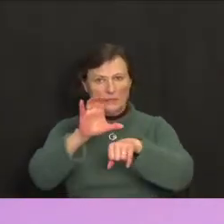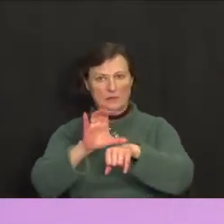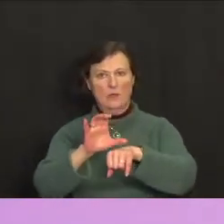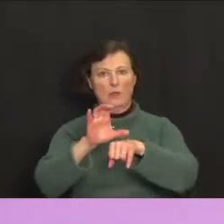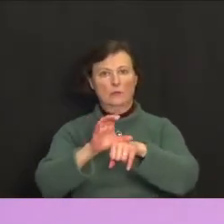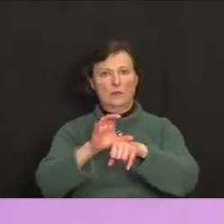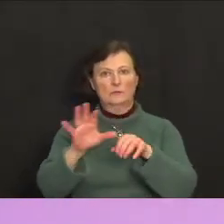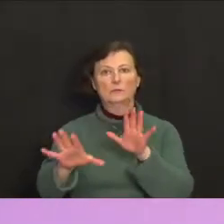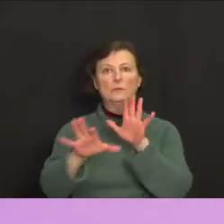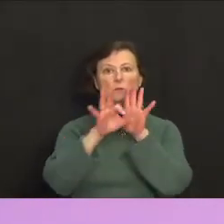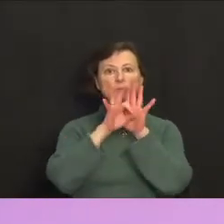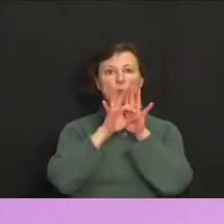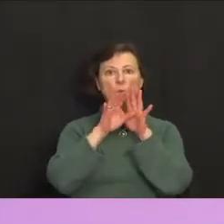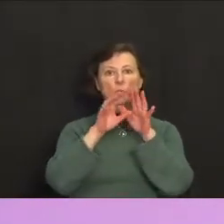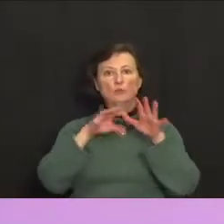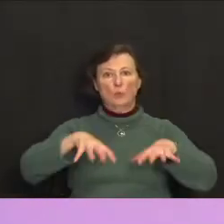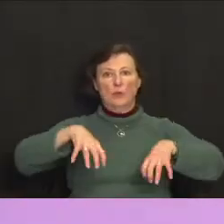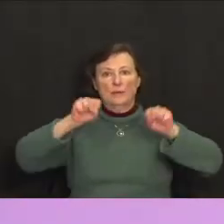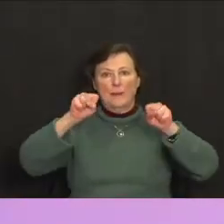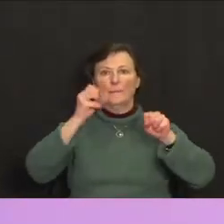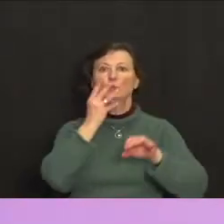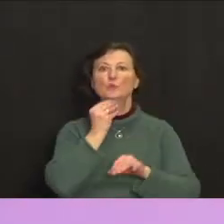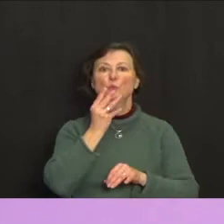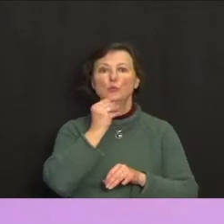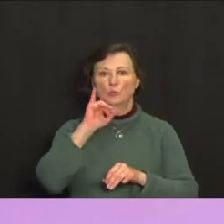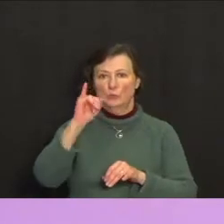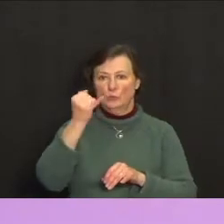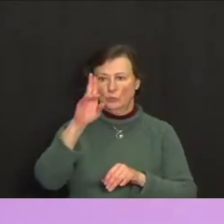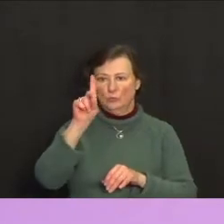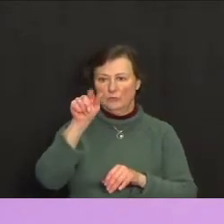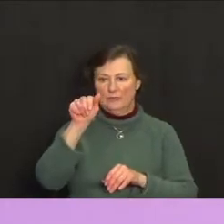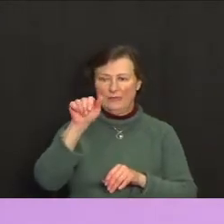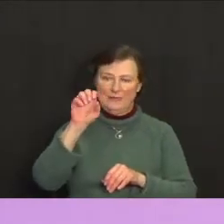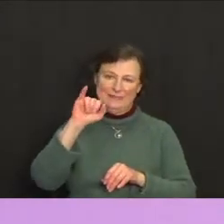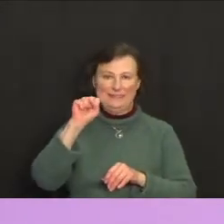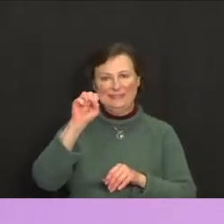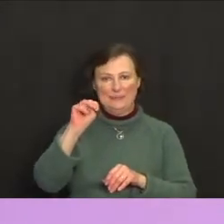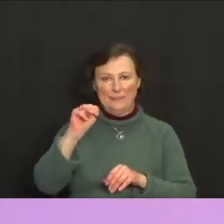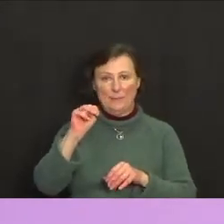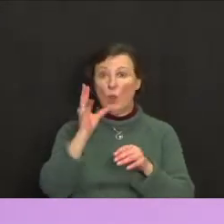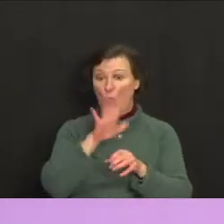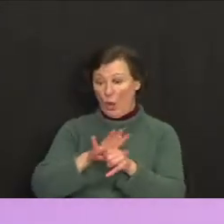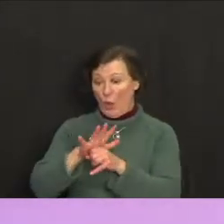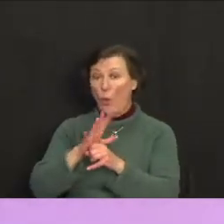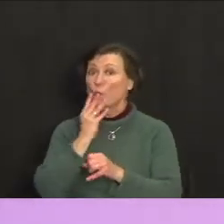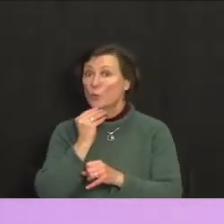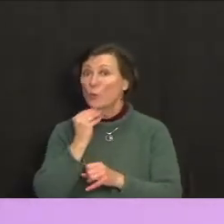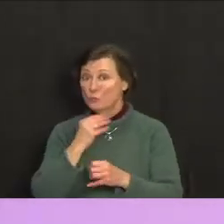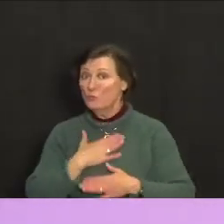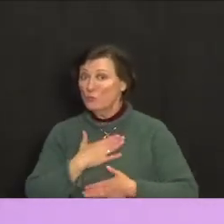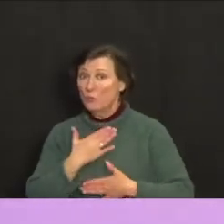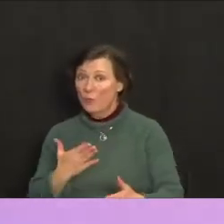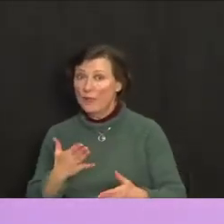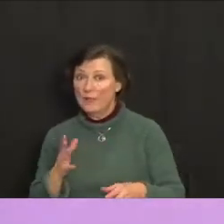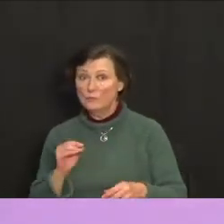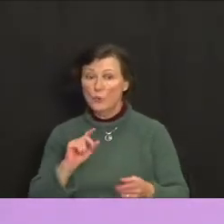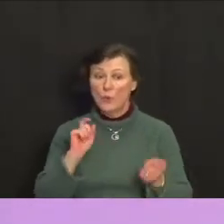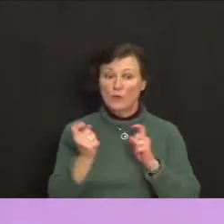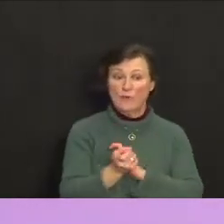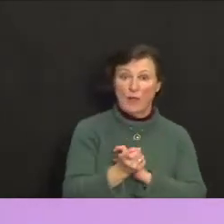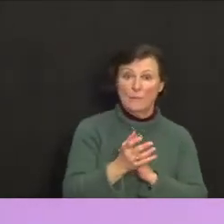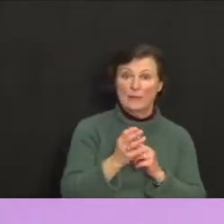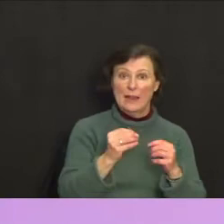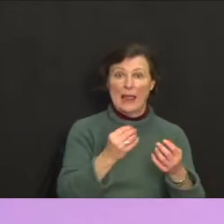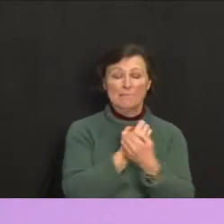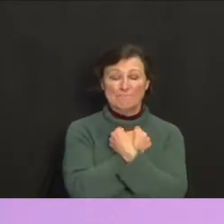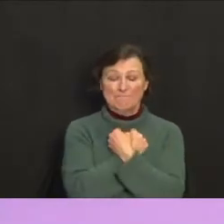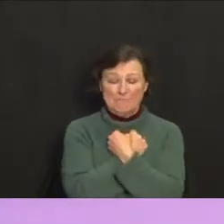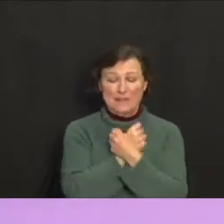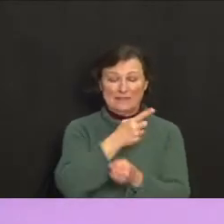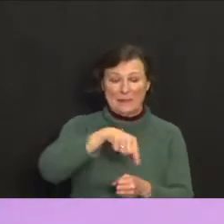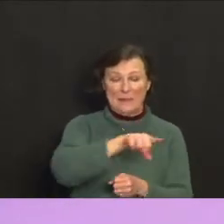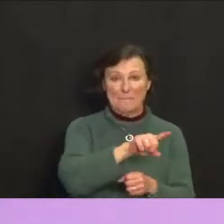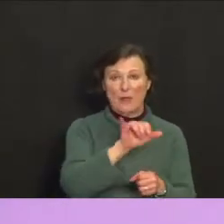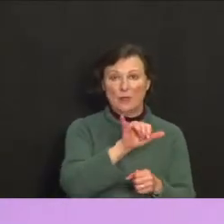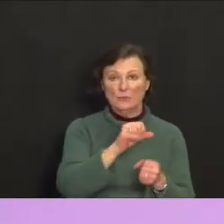adopt Judaism. Local Jews were willing to adopt and embrace them as well. And so ended the story